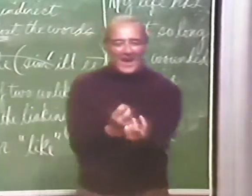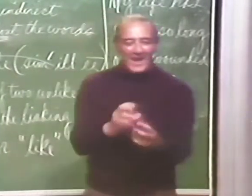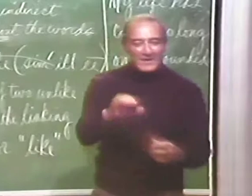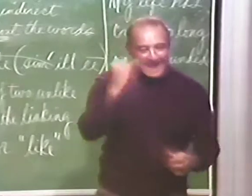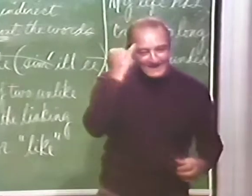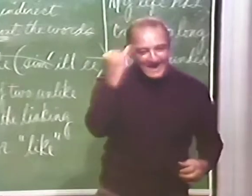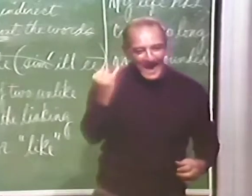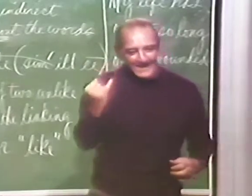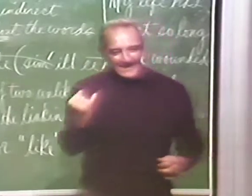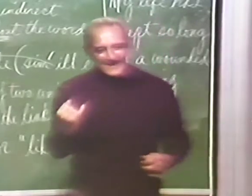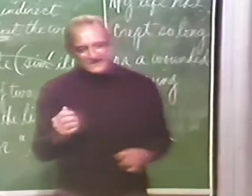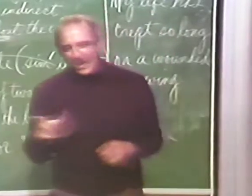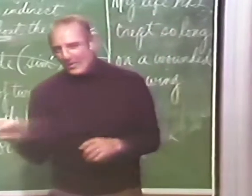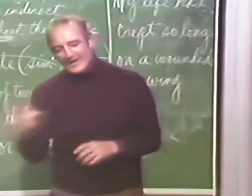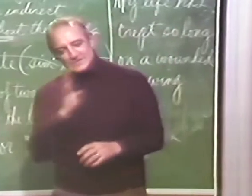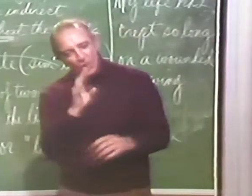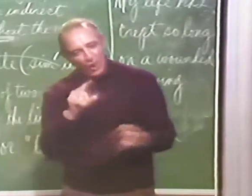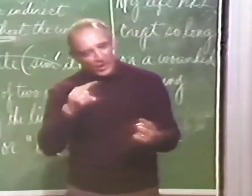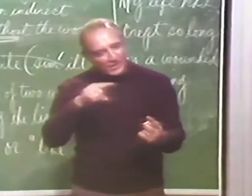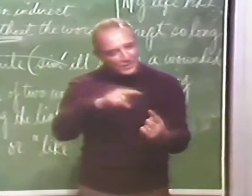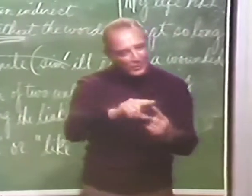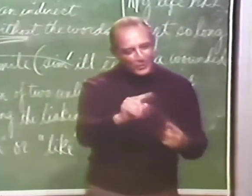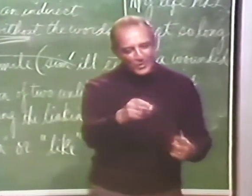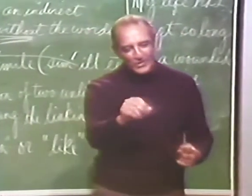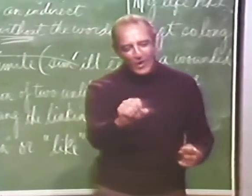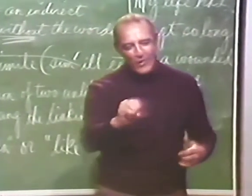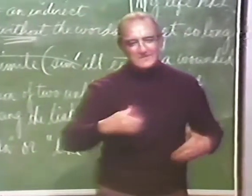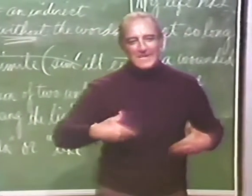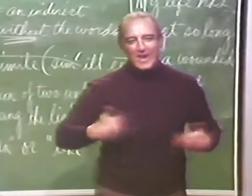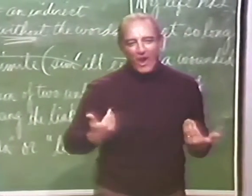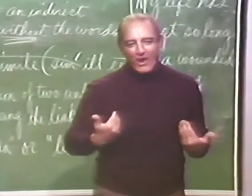DONE. THAT'S THE IDEA.